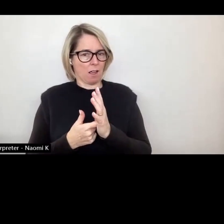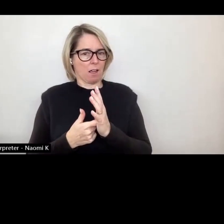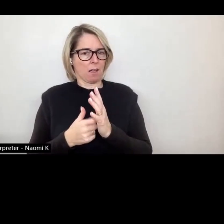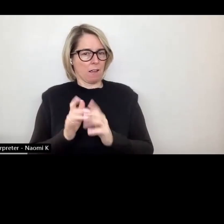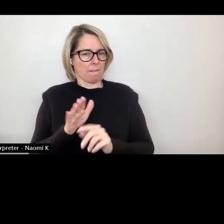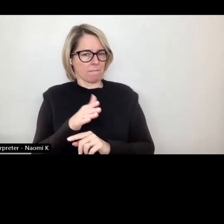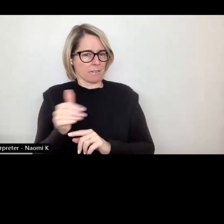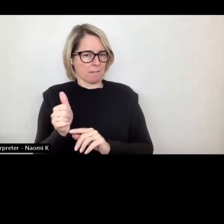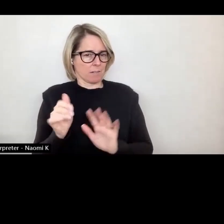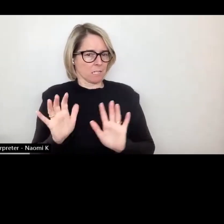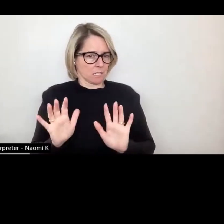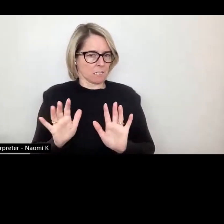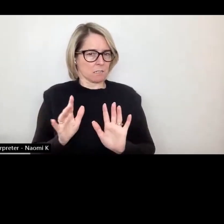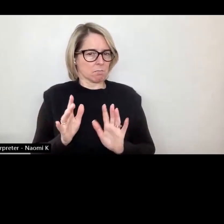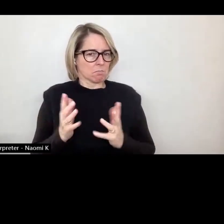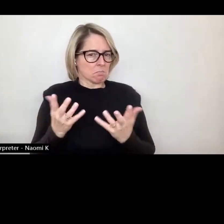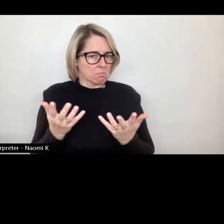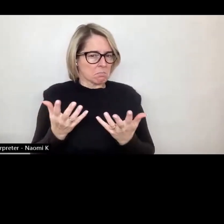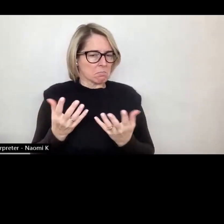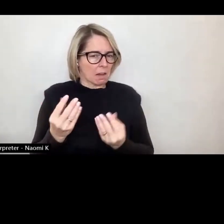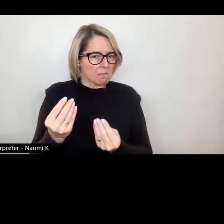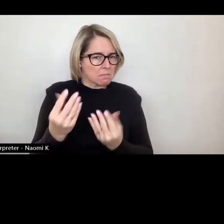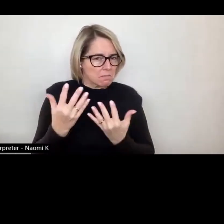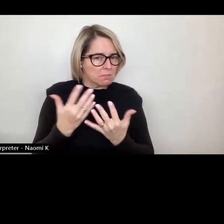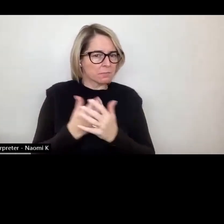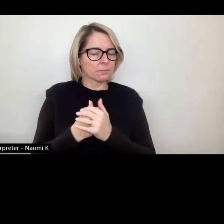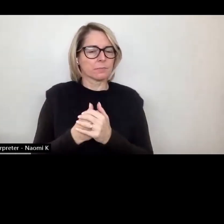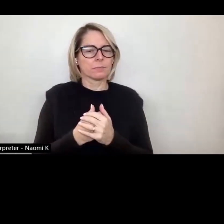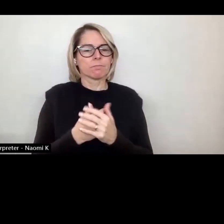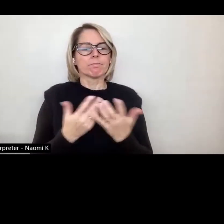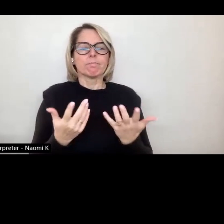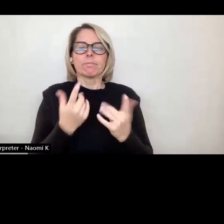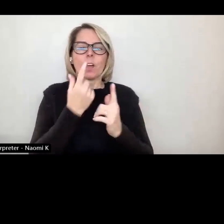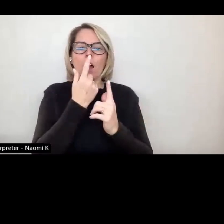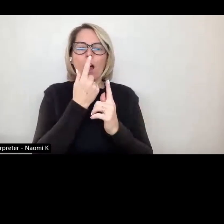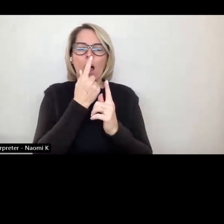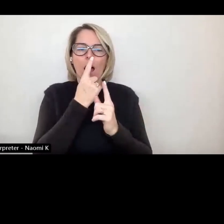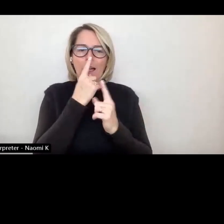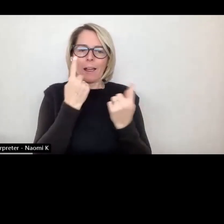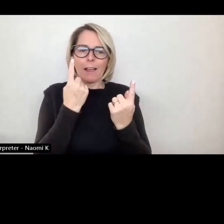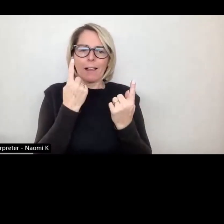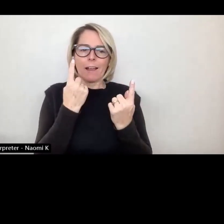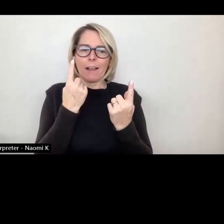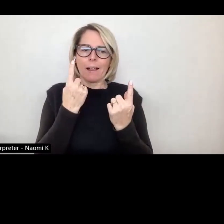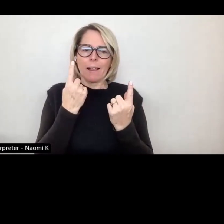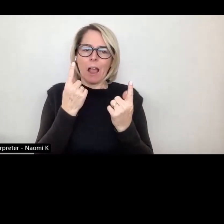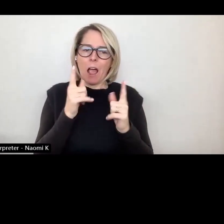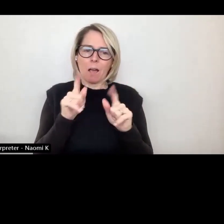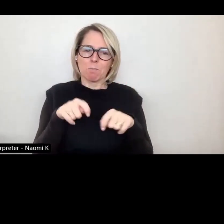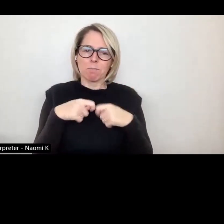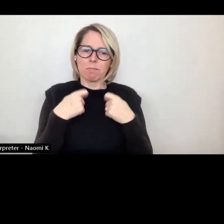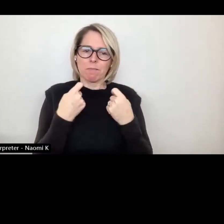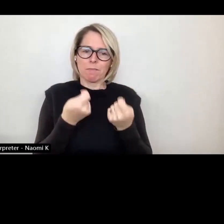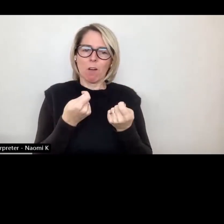I would need a bit more detail around what the poster is really interested in knowing.